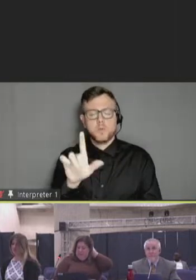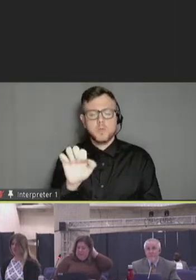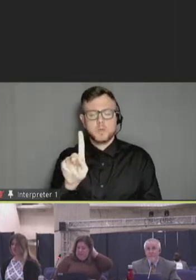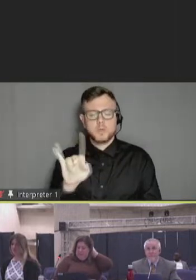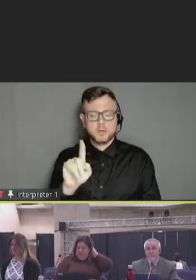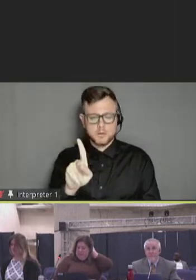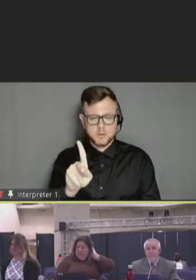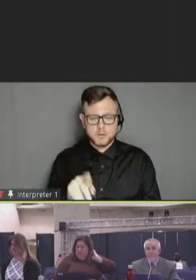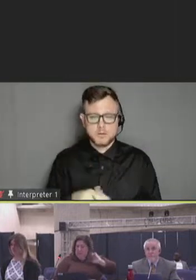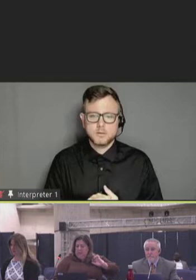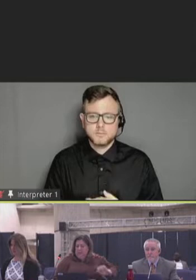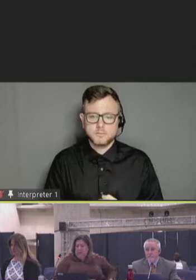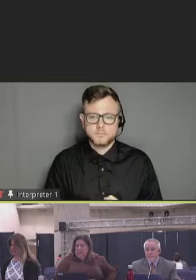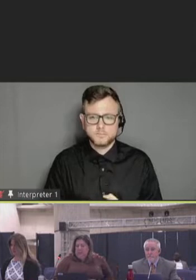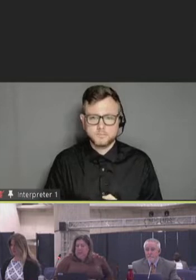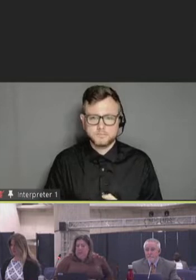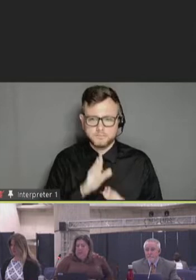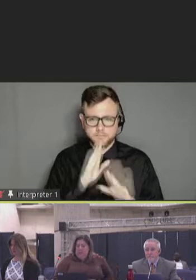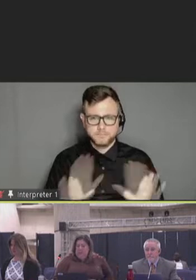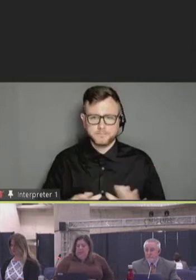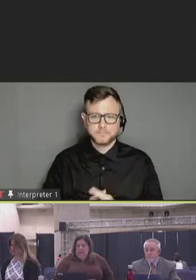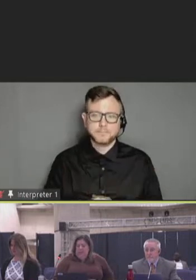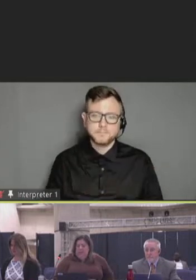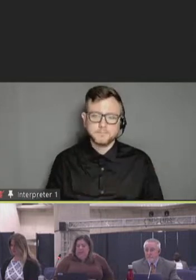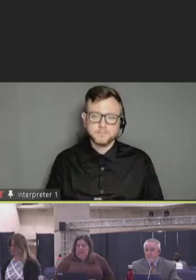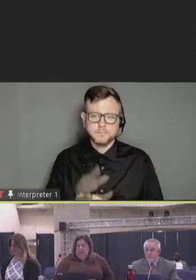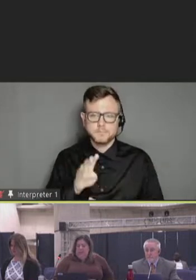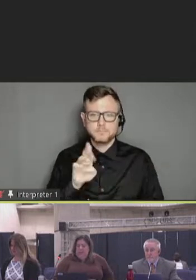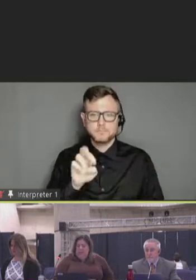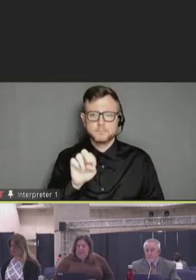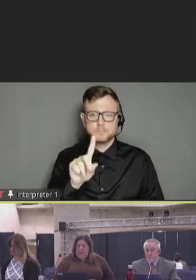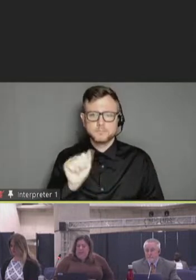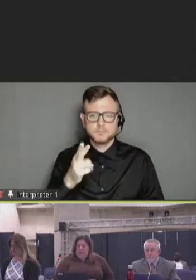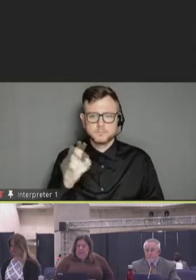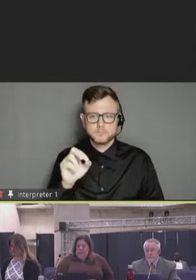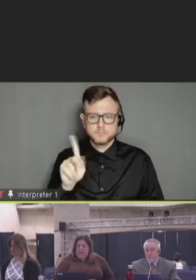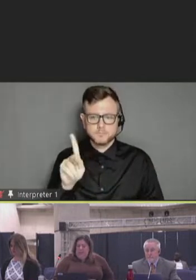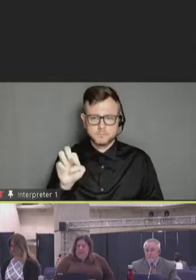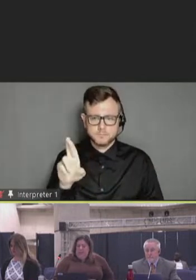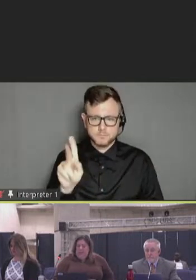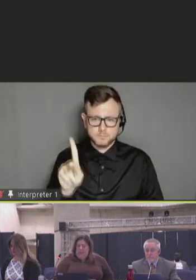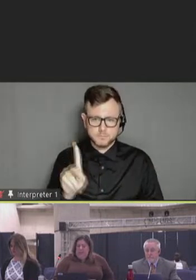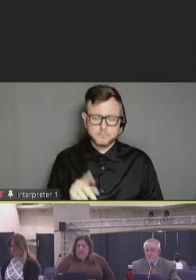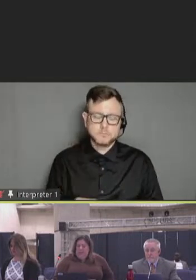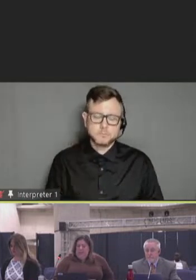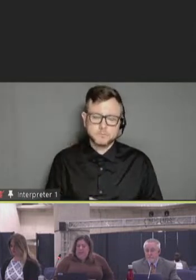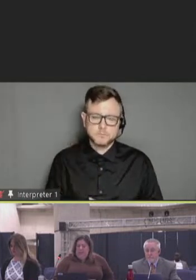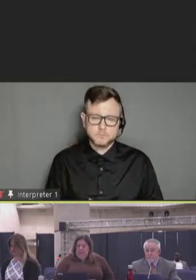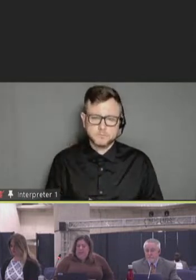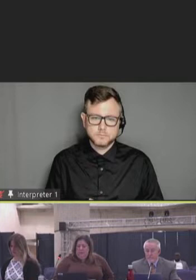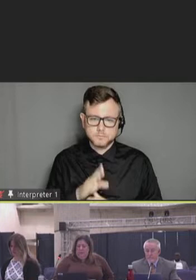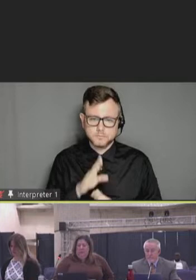Or Barbara Mulach? Brenda Holbrook?